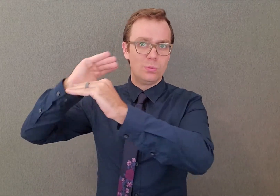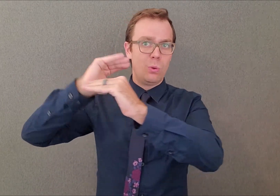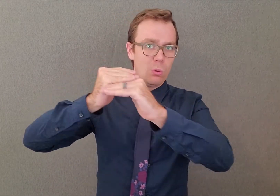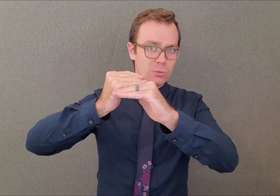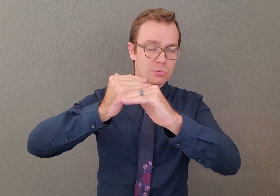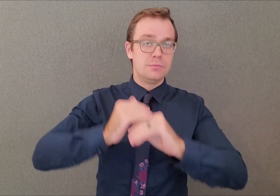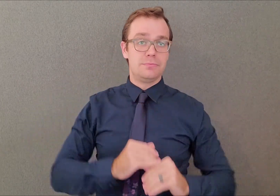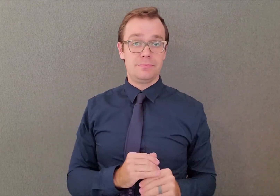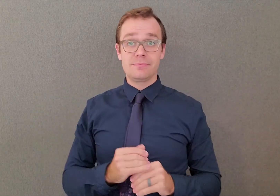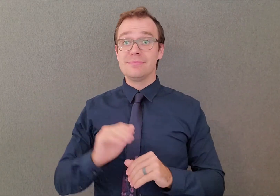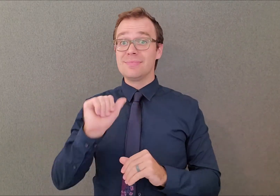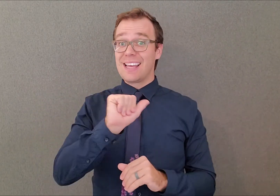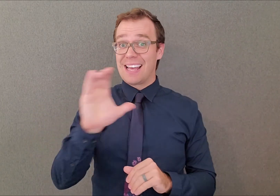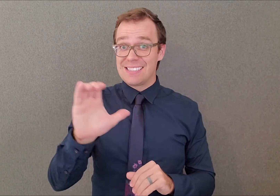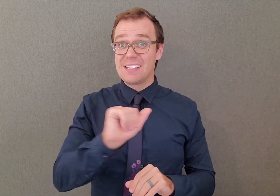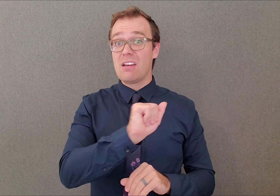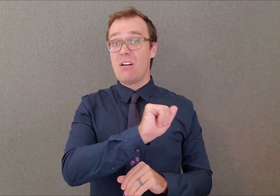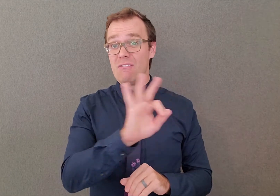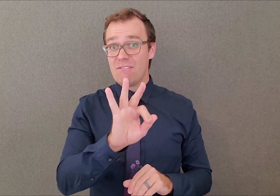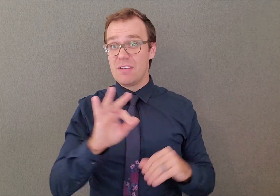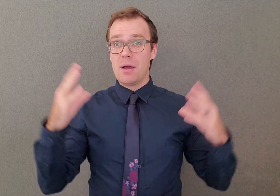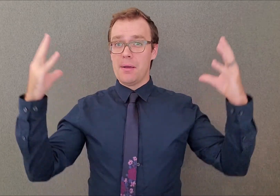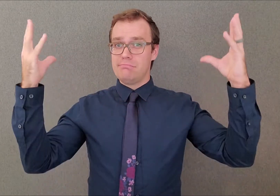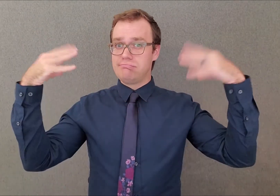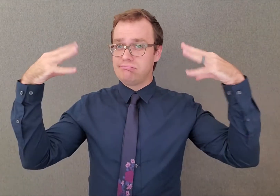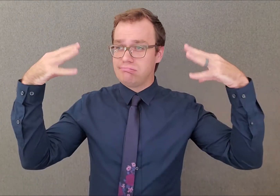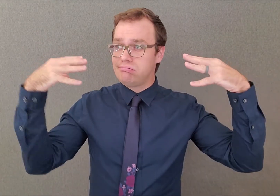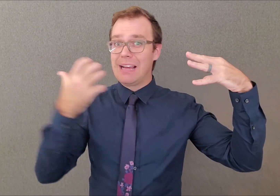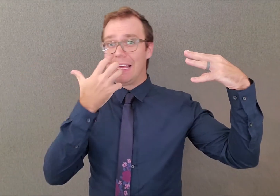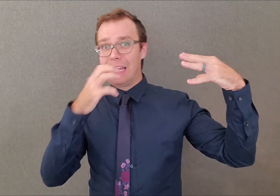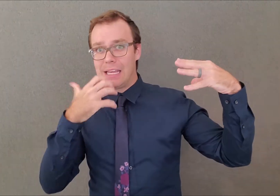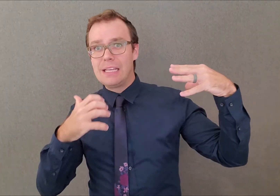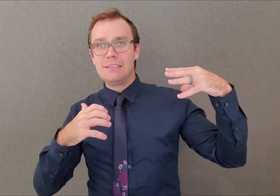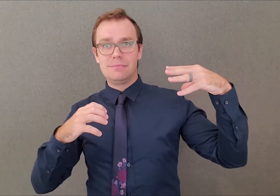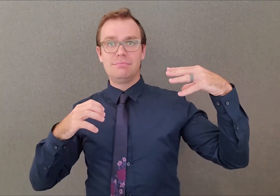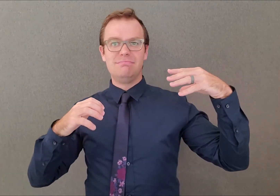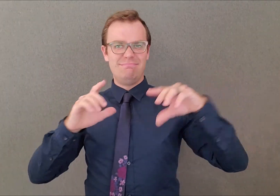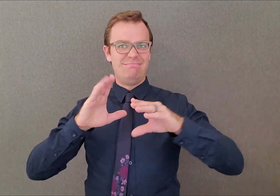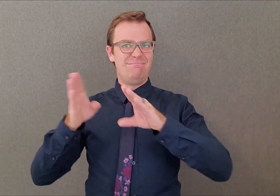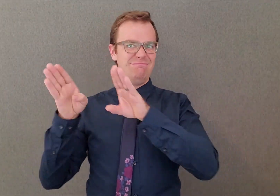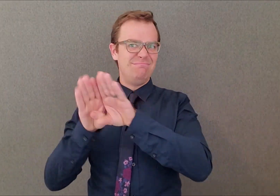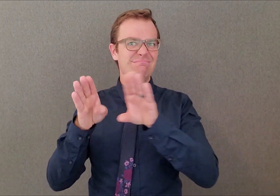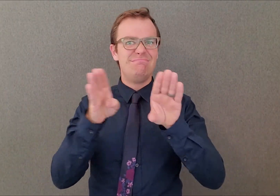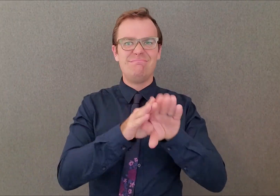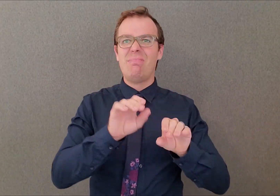Turn off air conditioners and ventilation systems. In large buildings,